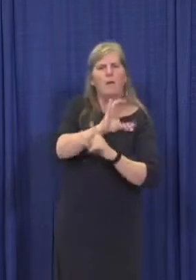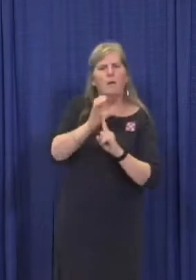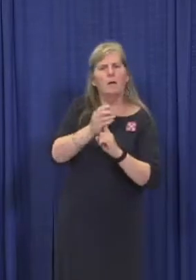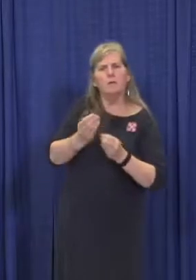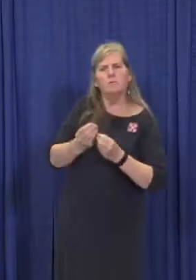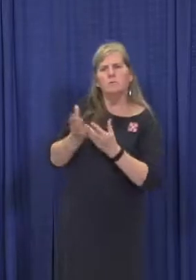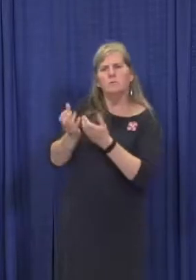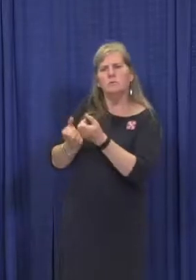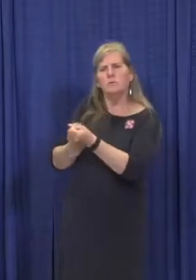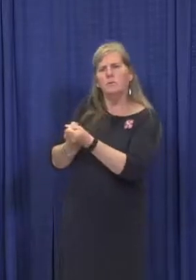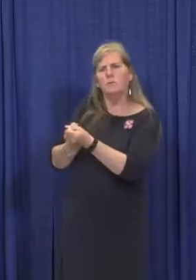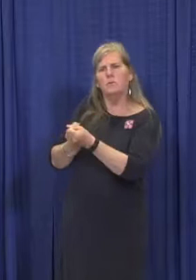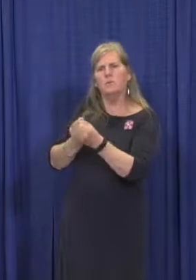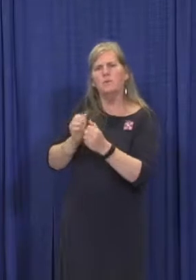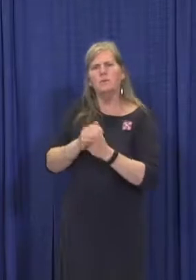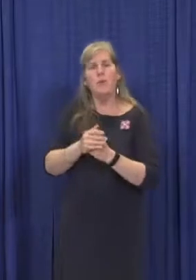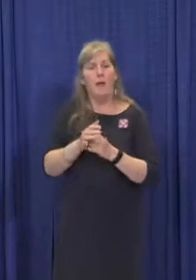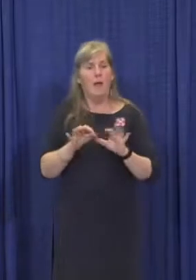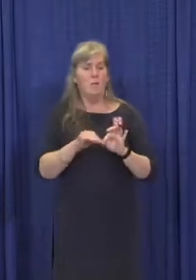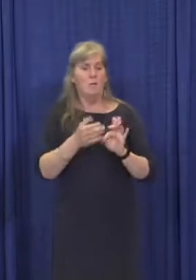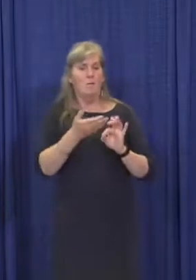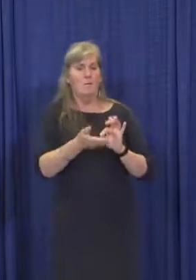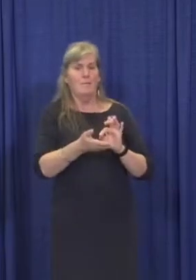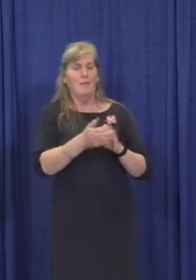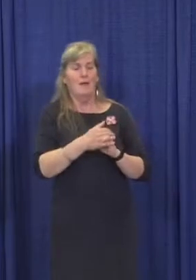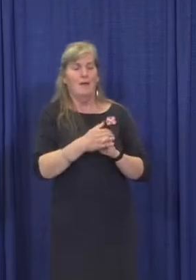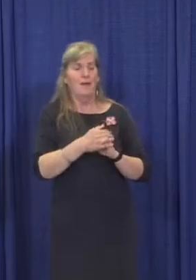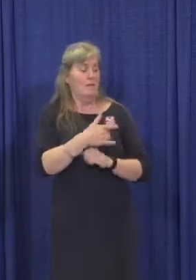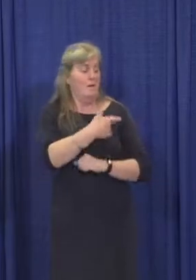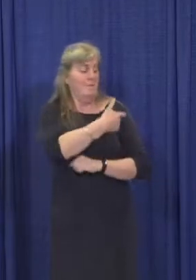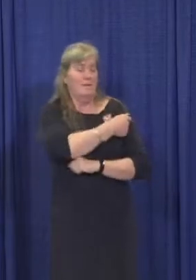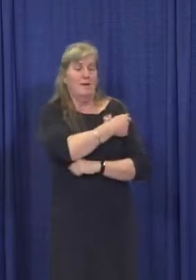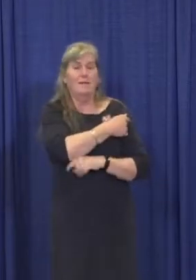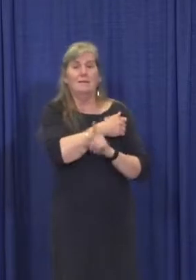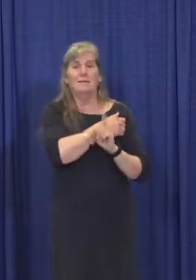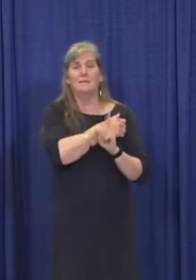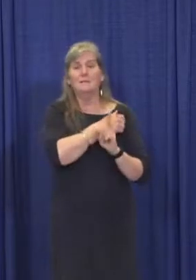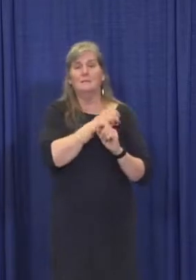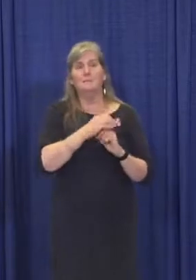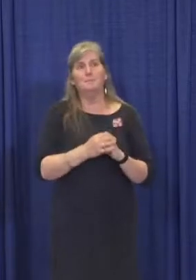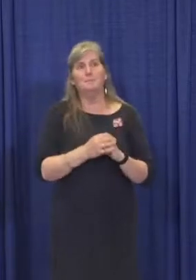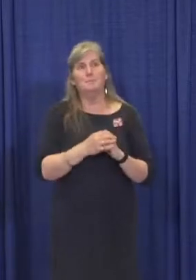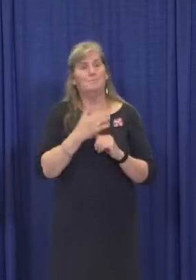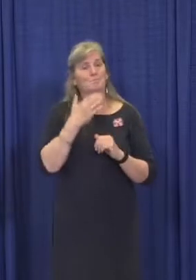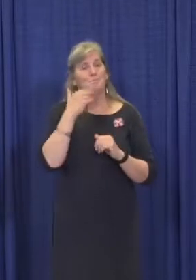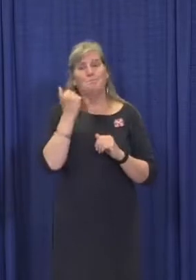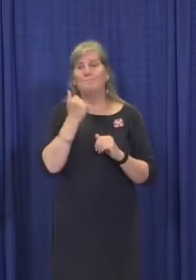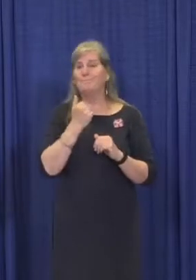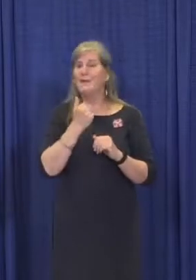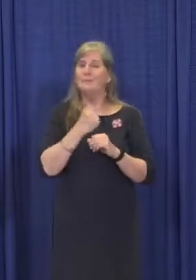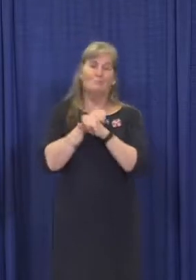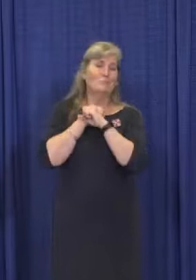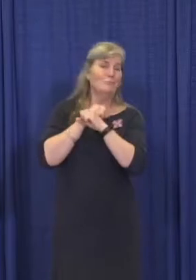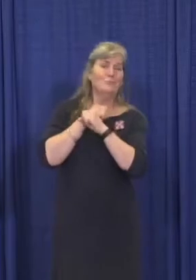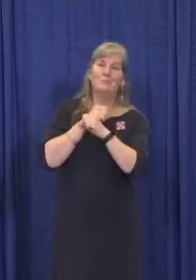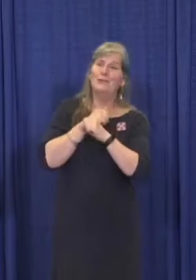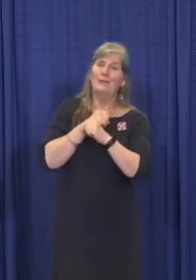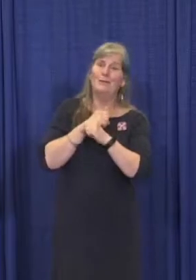a fantastic initiative it's very important. The vaccine is the best tool we